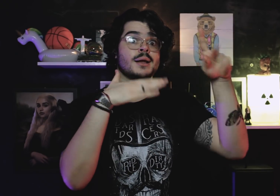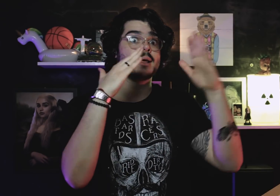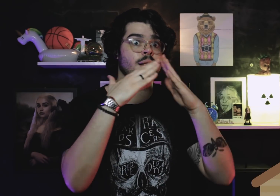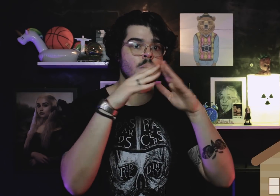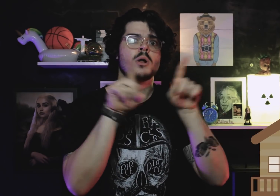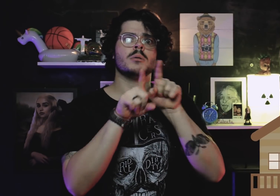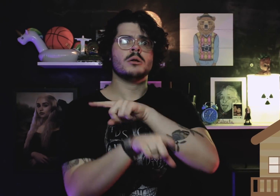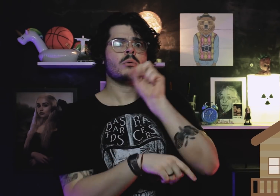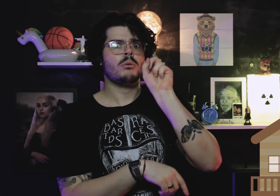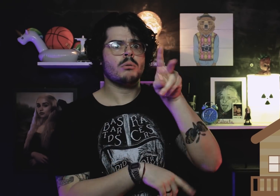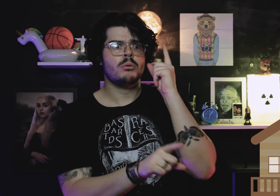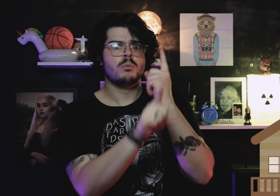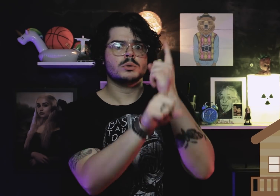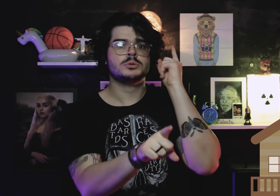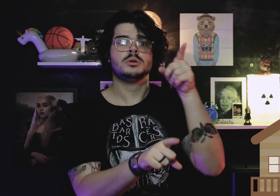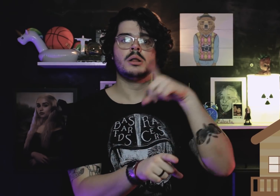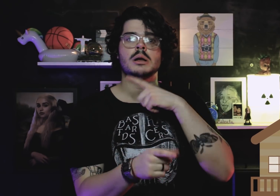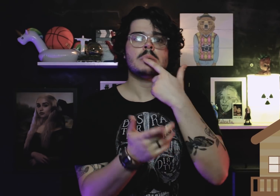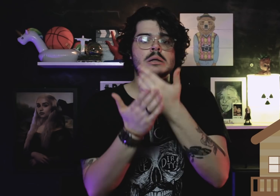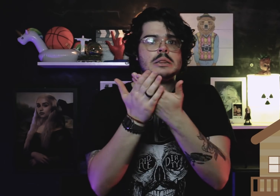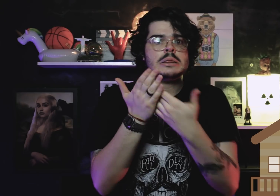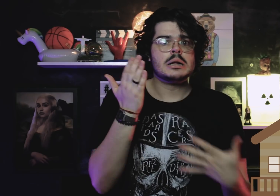and in her home, she drew blood from the little ones.